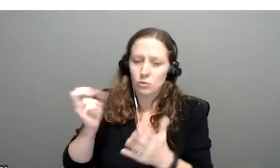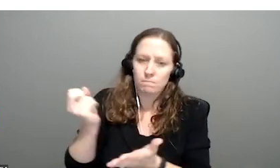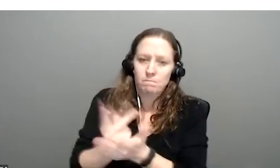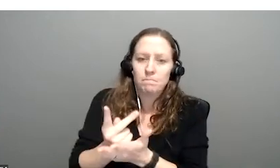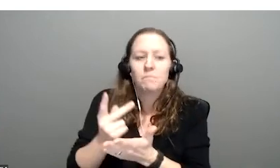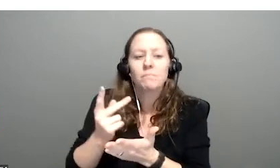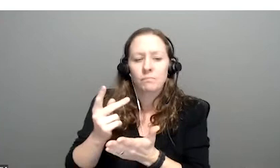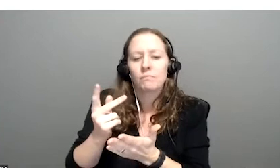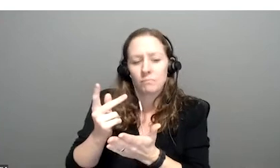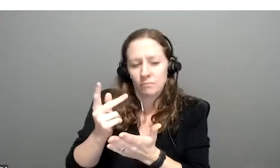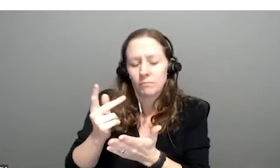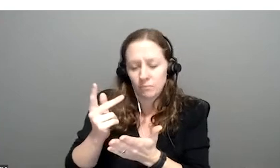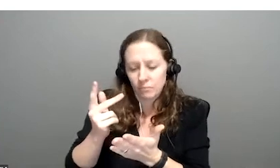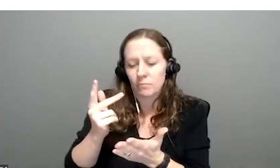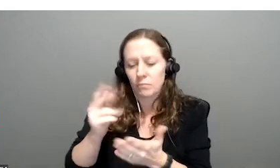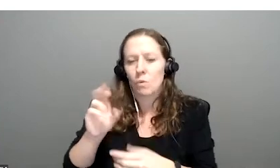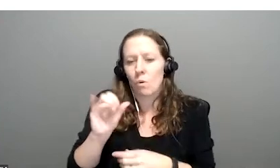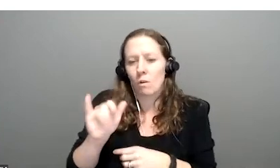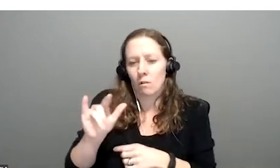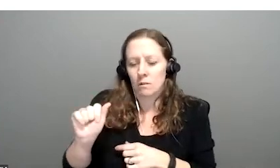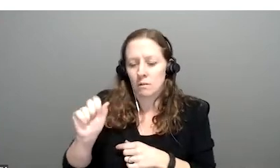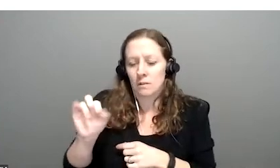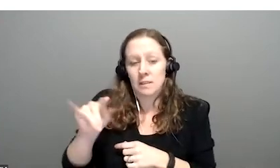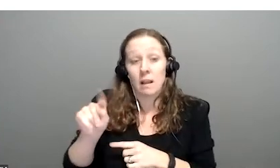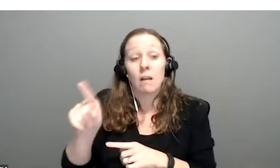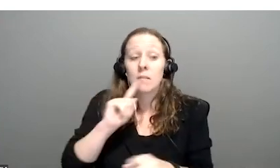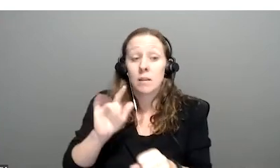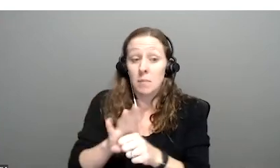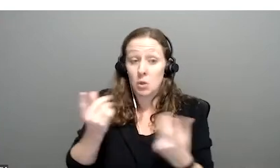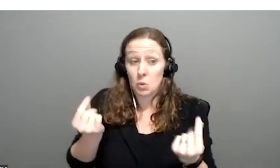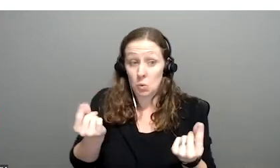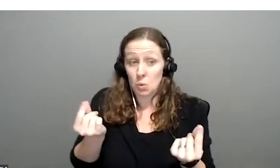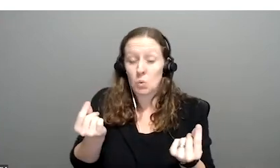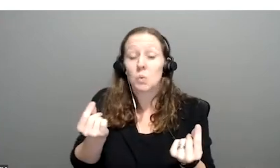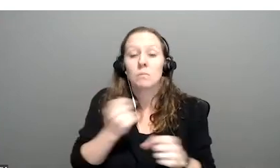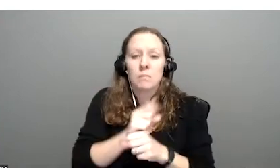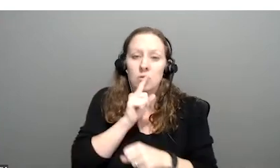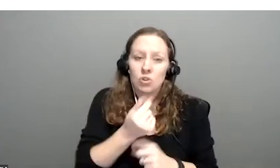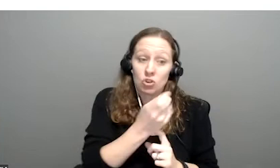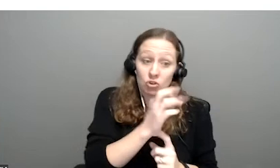budgeting by ensuring gender and diversity considerations are integrated within the budget